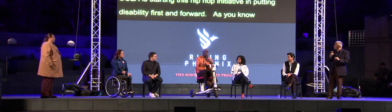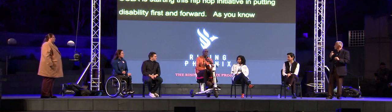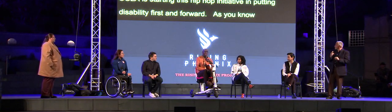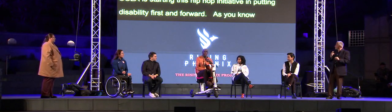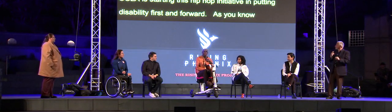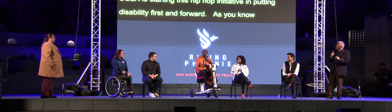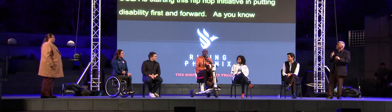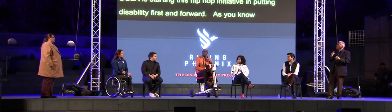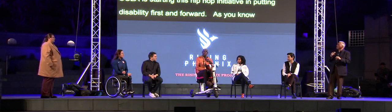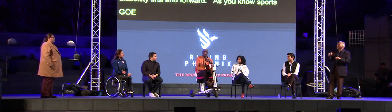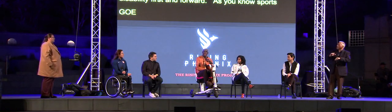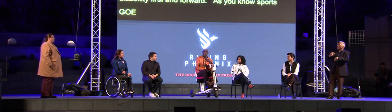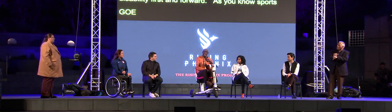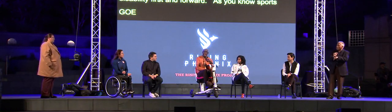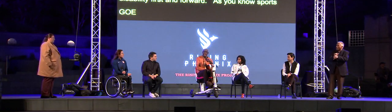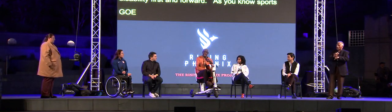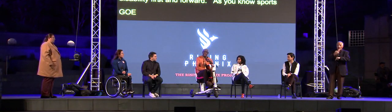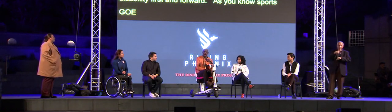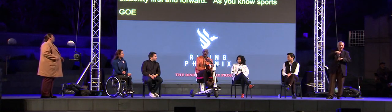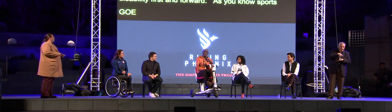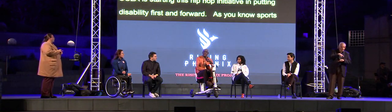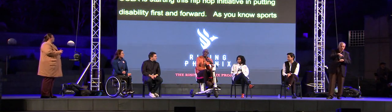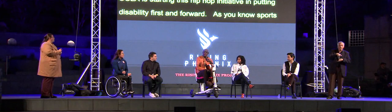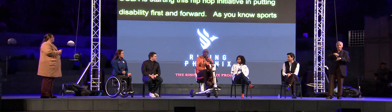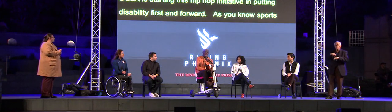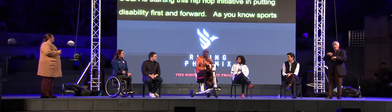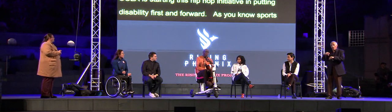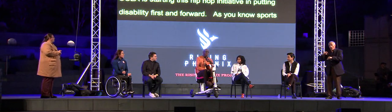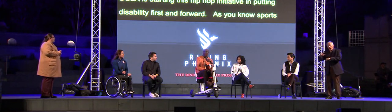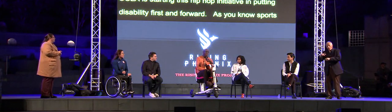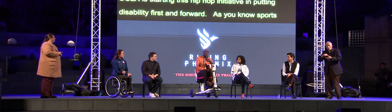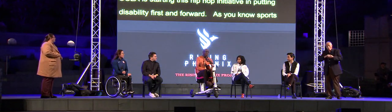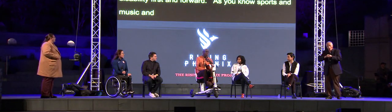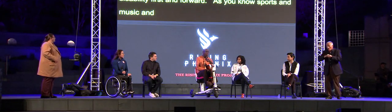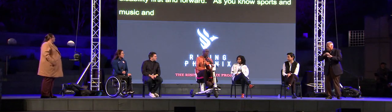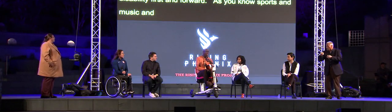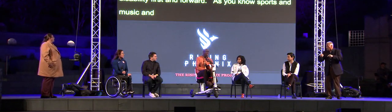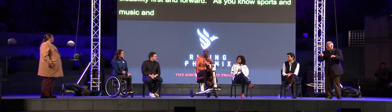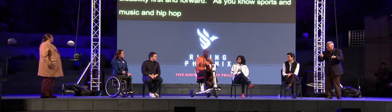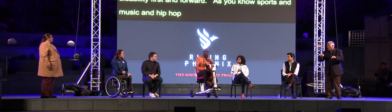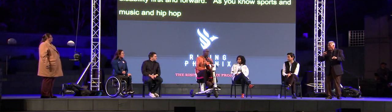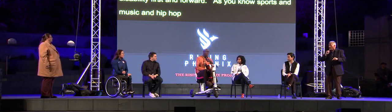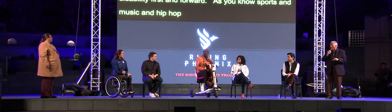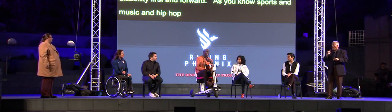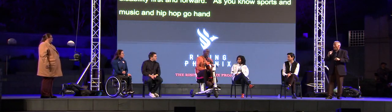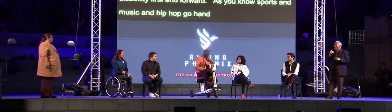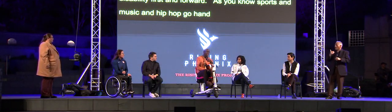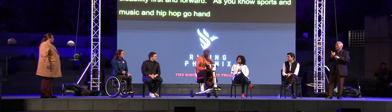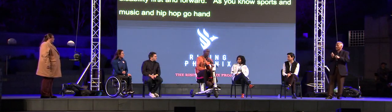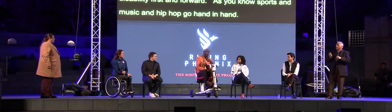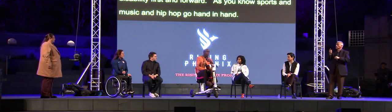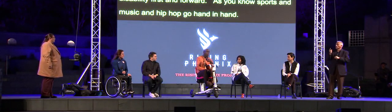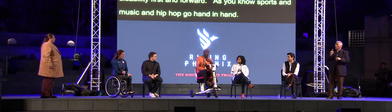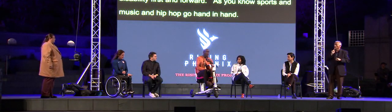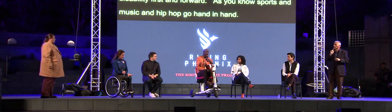Words and hip hop go hand in hand. Hip hop is going to turn 50 years old next year,